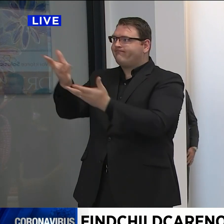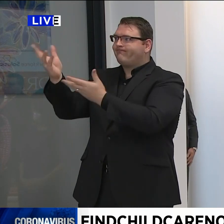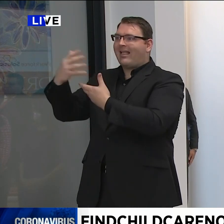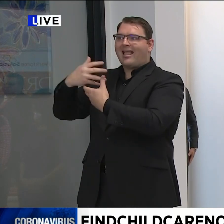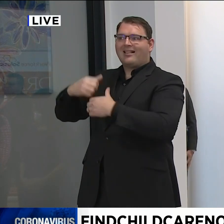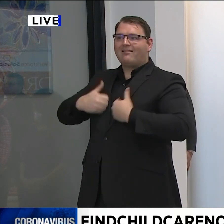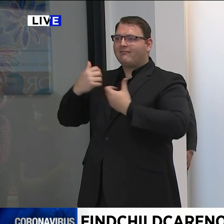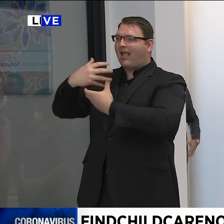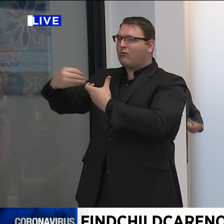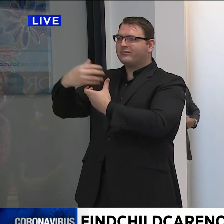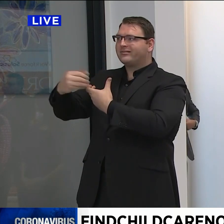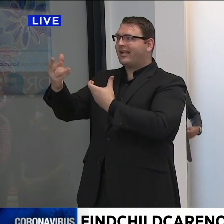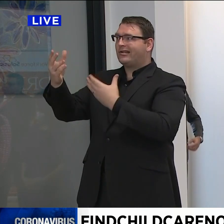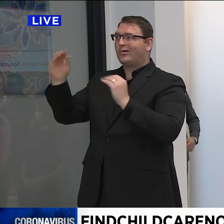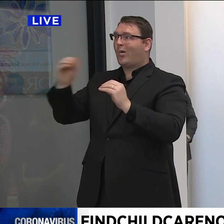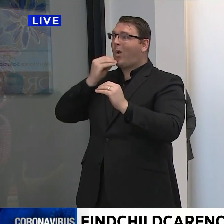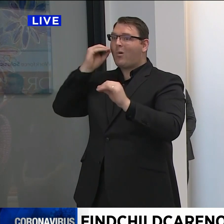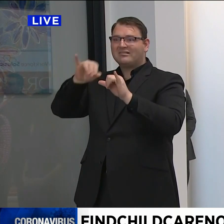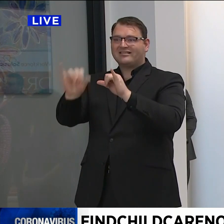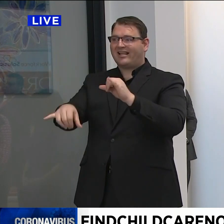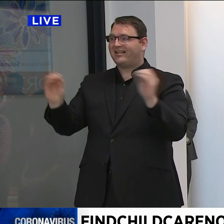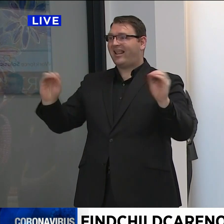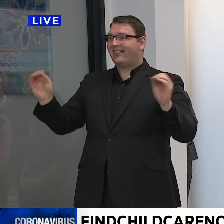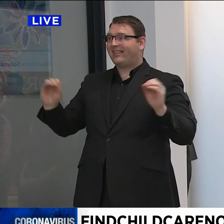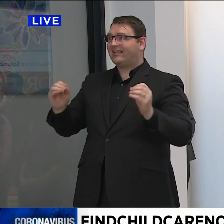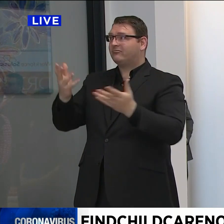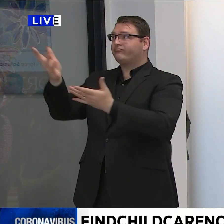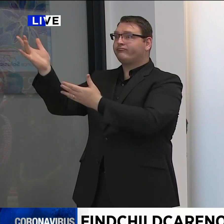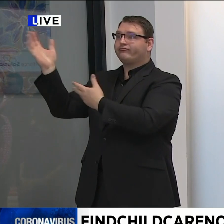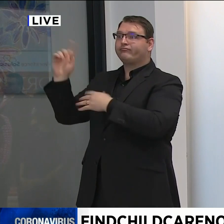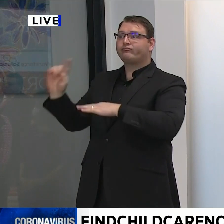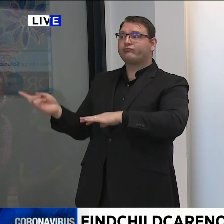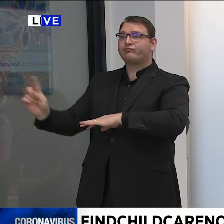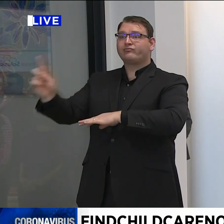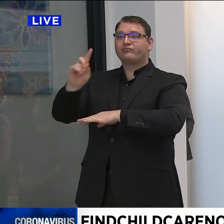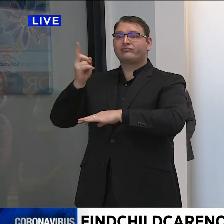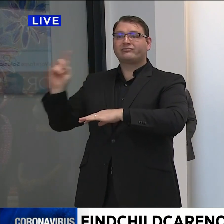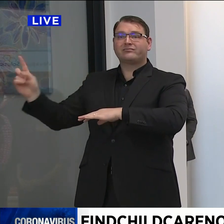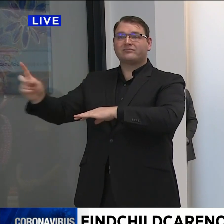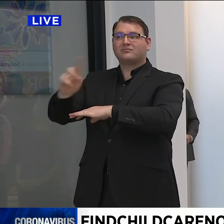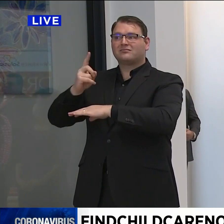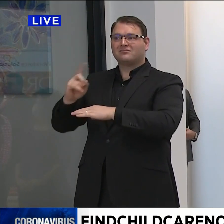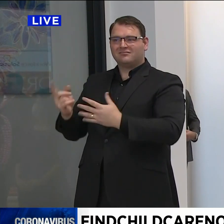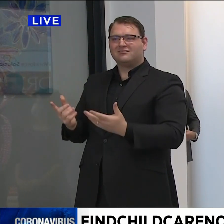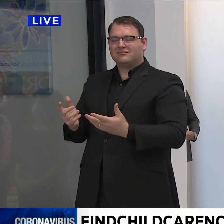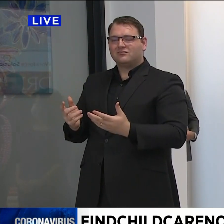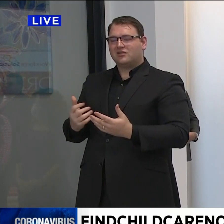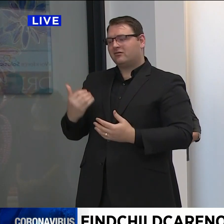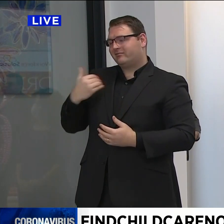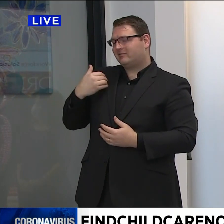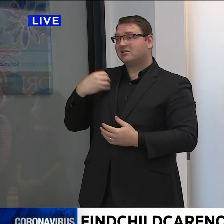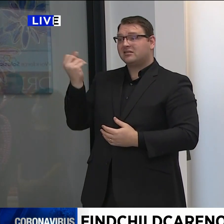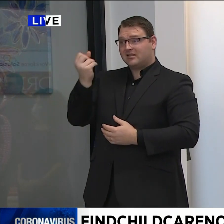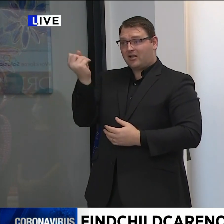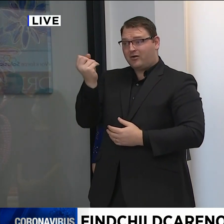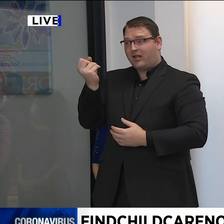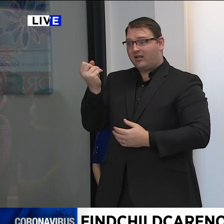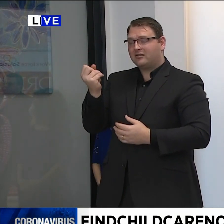and so we can’t take for granted that the fact that for granted that the fact that many folks who live in many folks who live in homelessness do not have a homelessness do not have a place to go to starting this